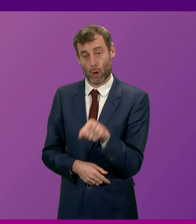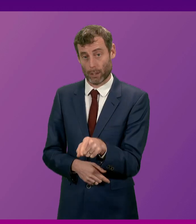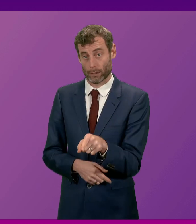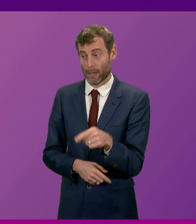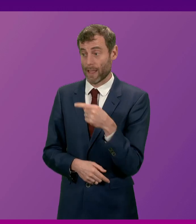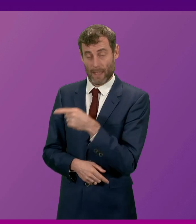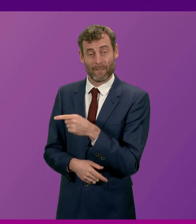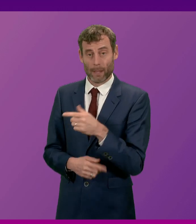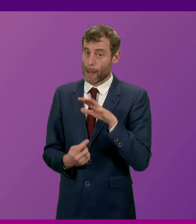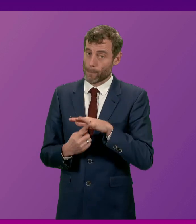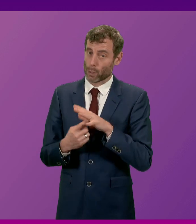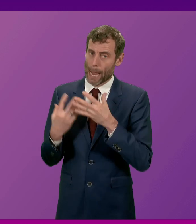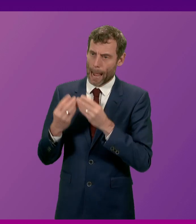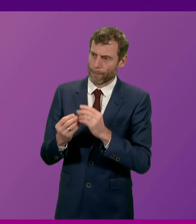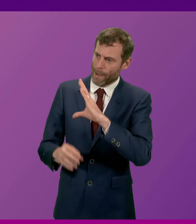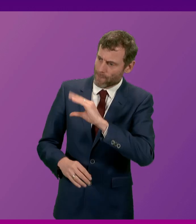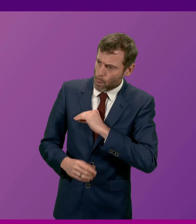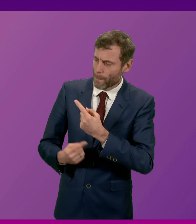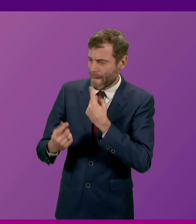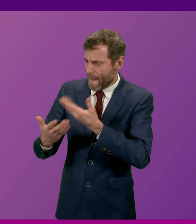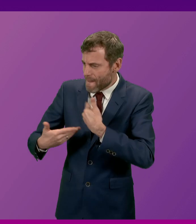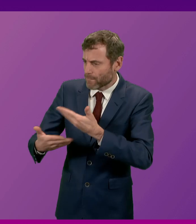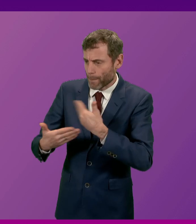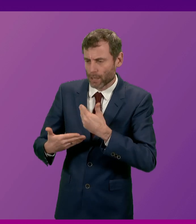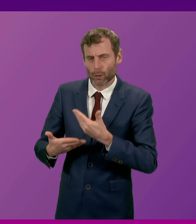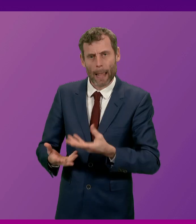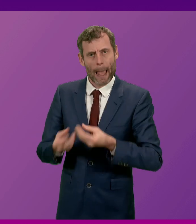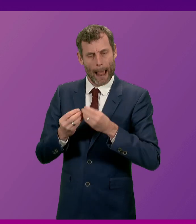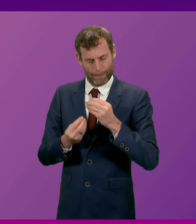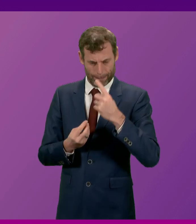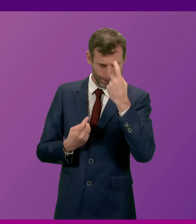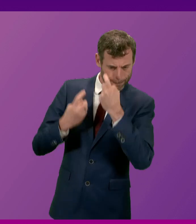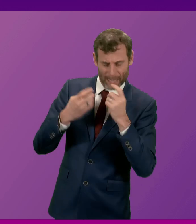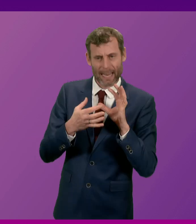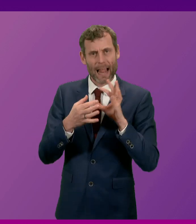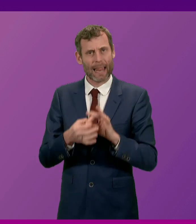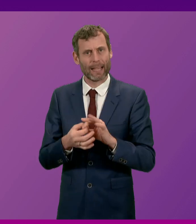and has provided such high-quality information that has informed the debate. I suspect that some